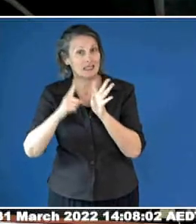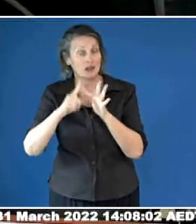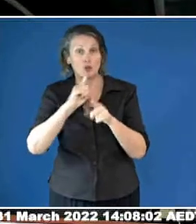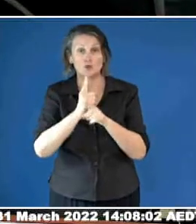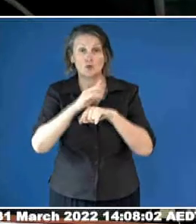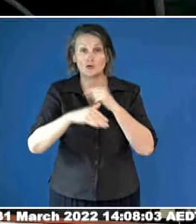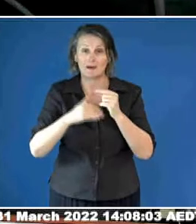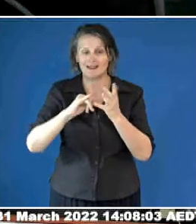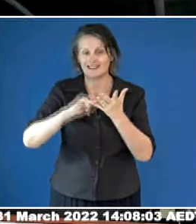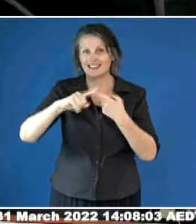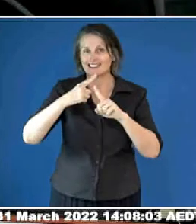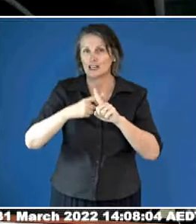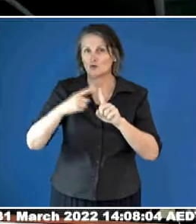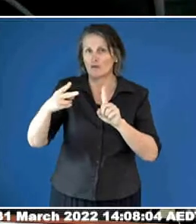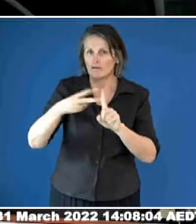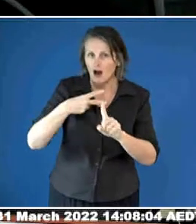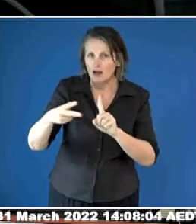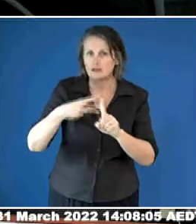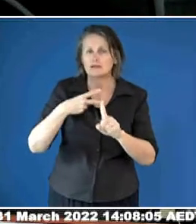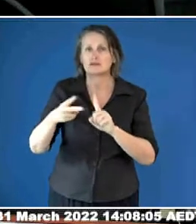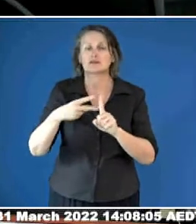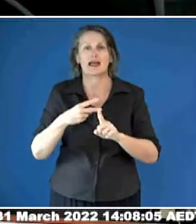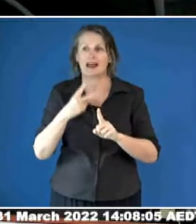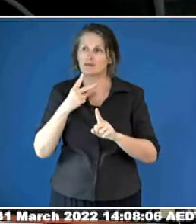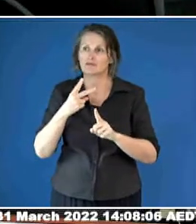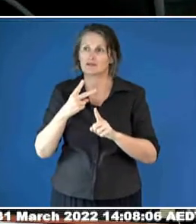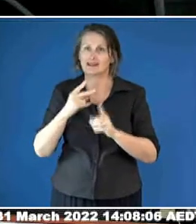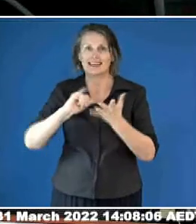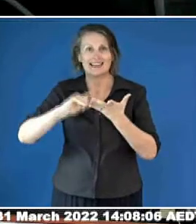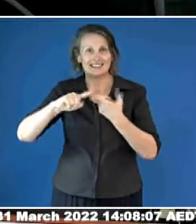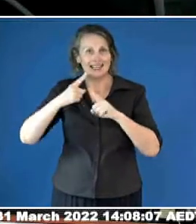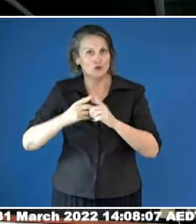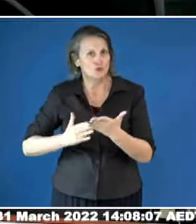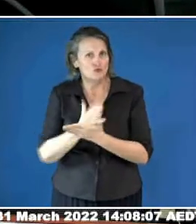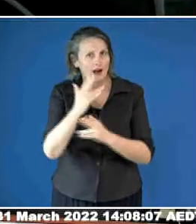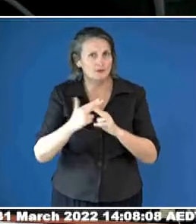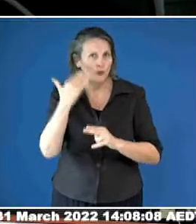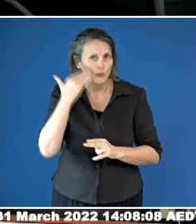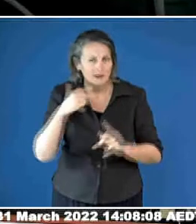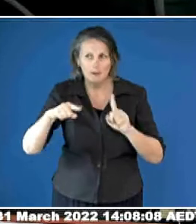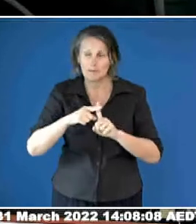concerning sexual and reproductive rights for women and girls with disability. So a warm welcome back to you.